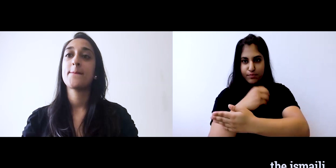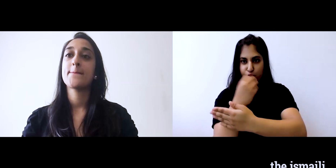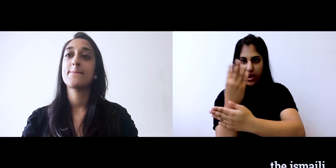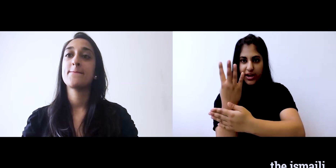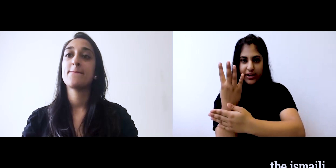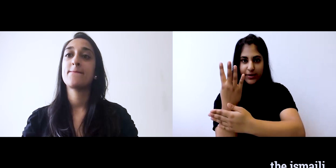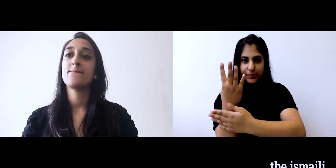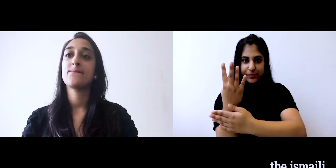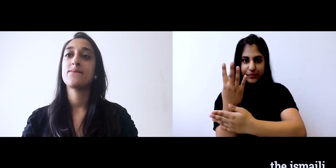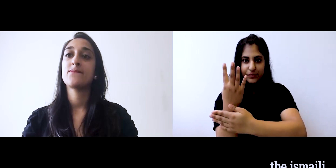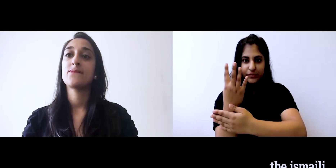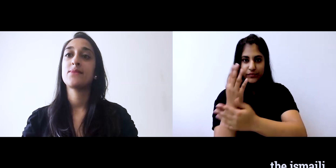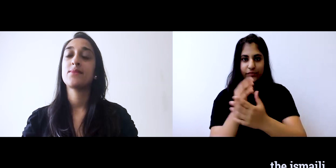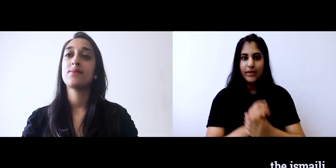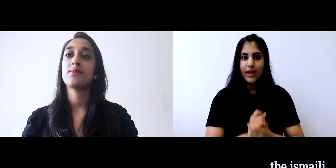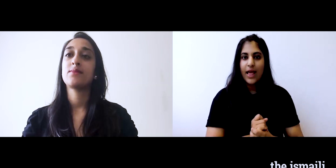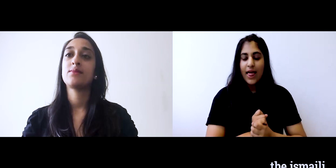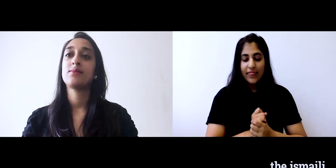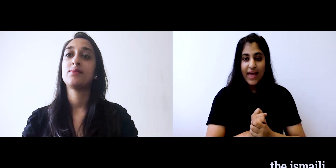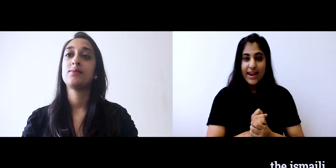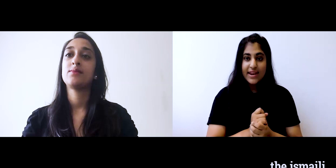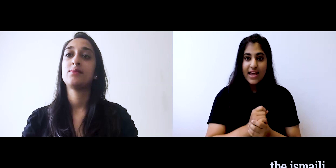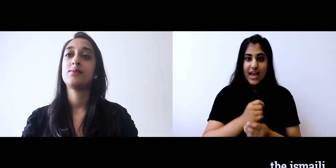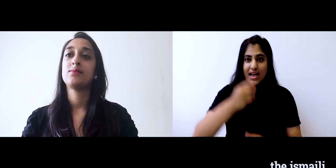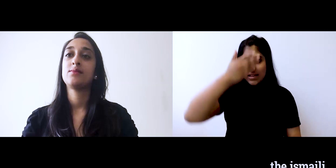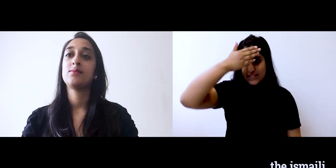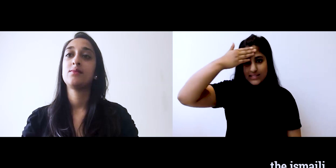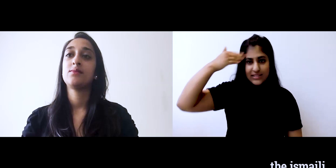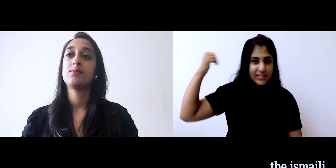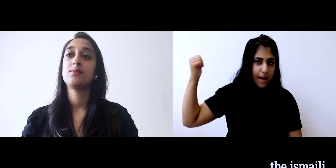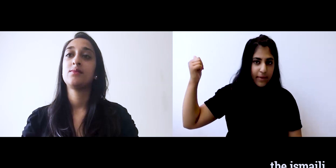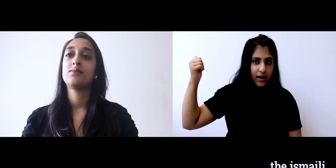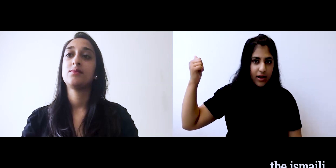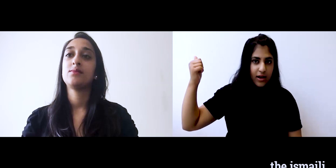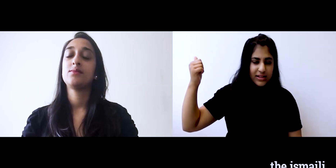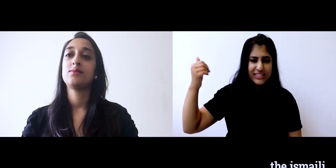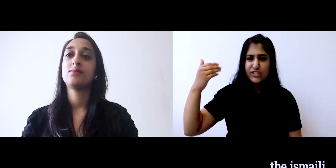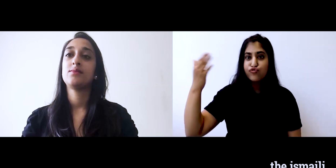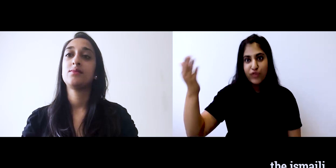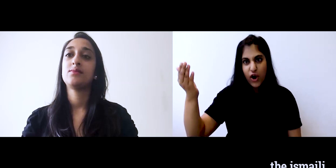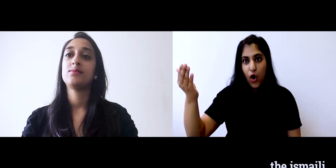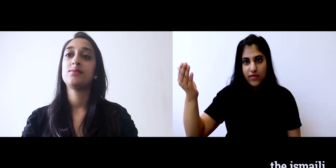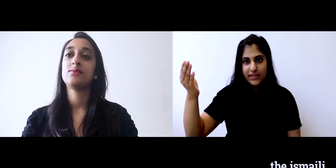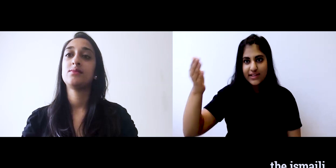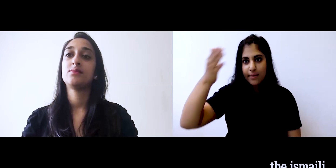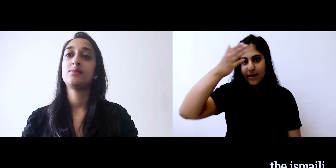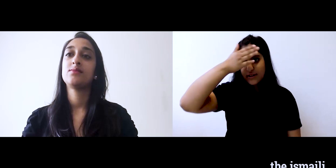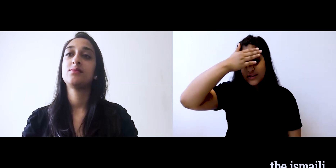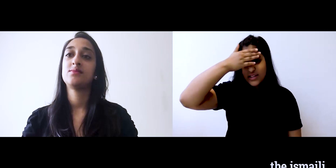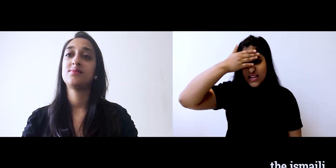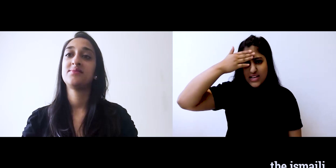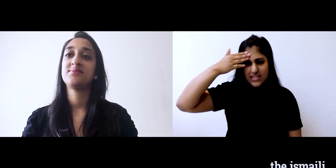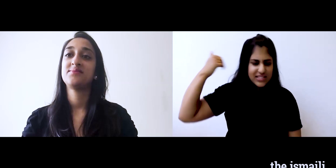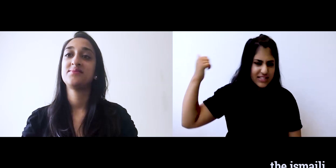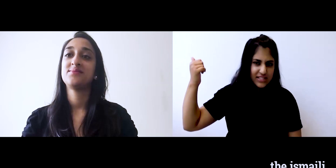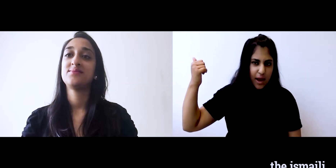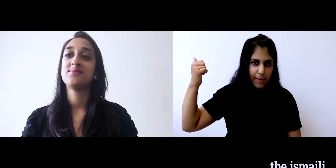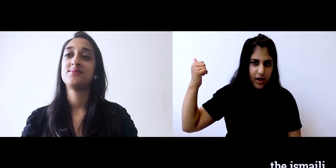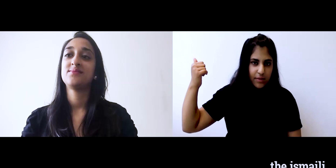Spring Then, summer. It's really hot in the summer. Summer